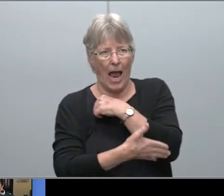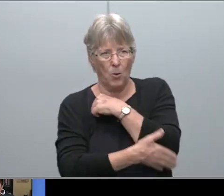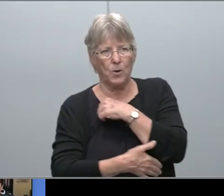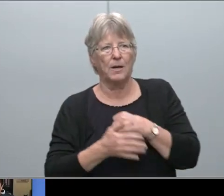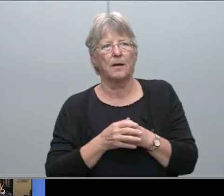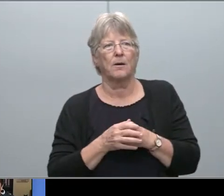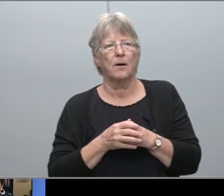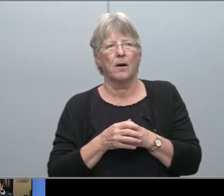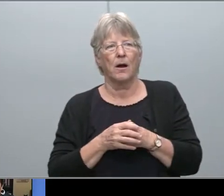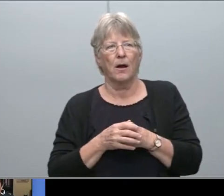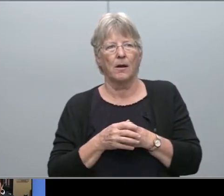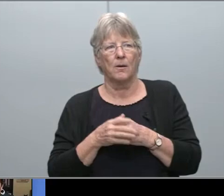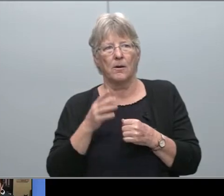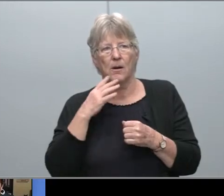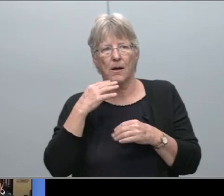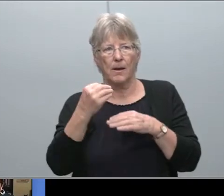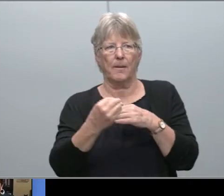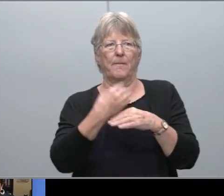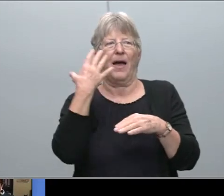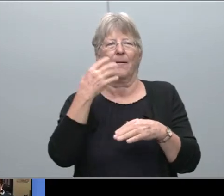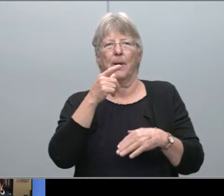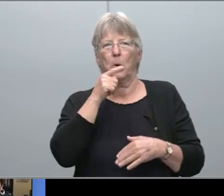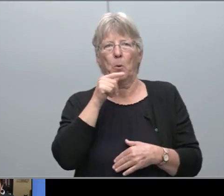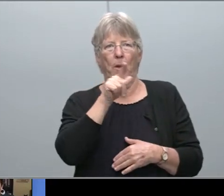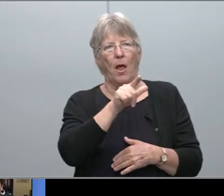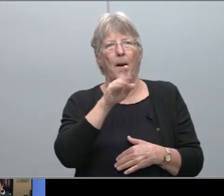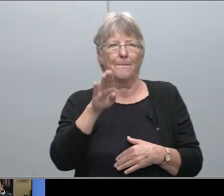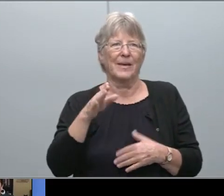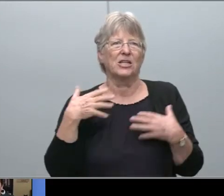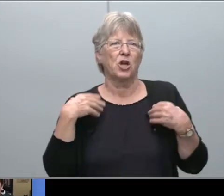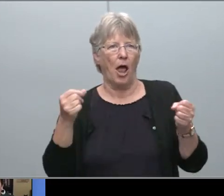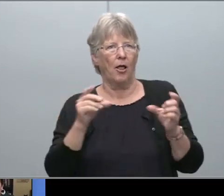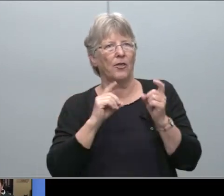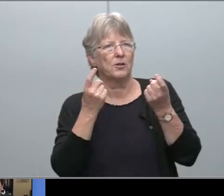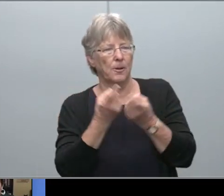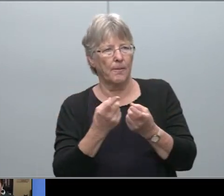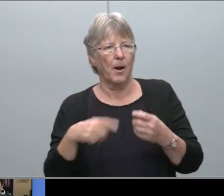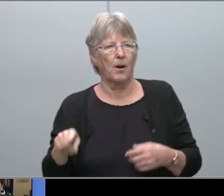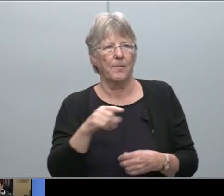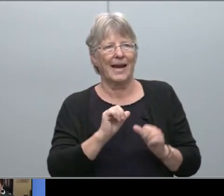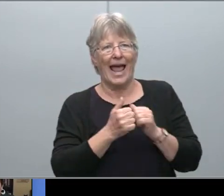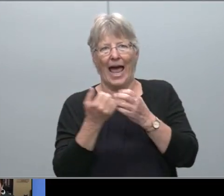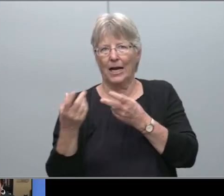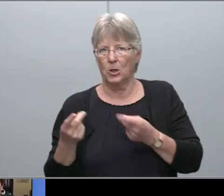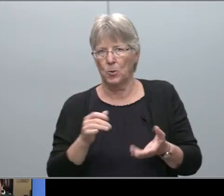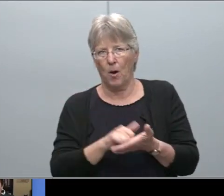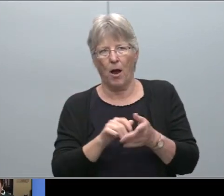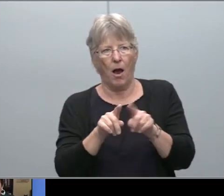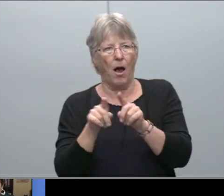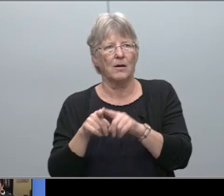but we are also very thankful to her and her guidance. So as we begin, I wanna welcome everyone